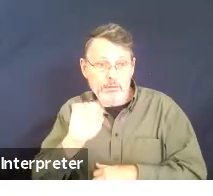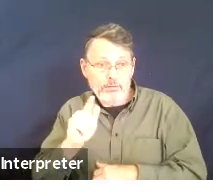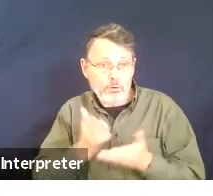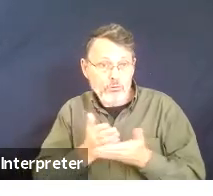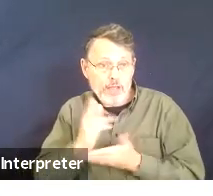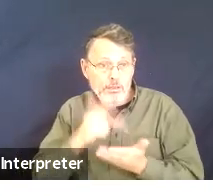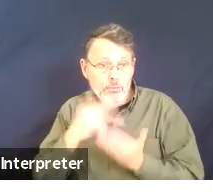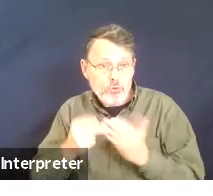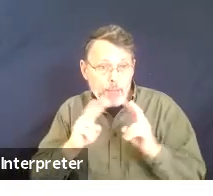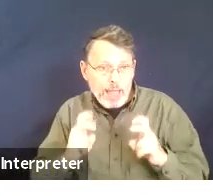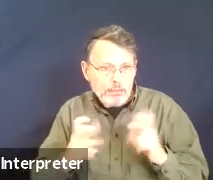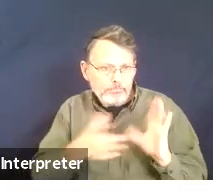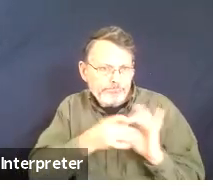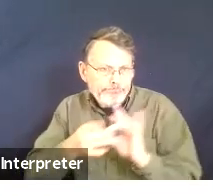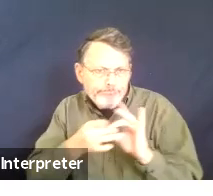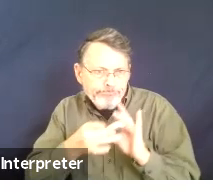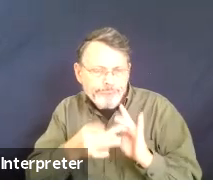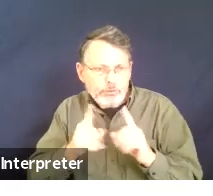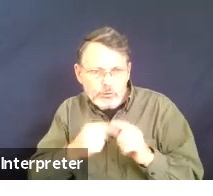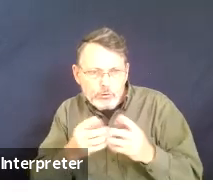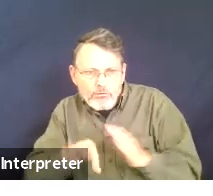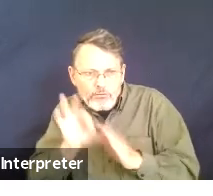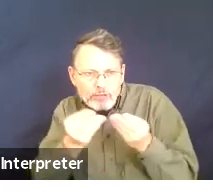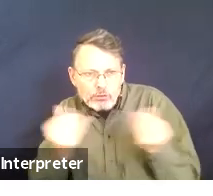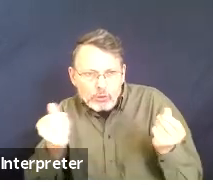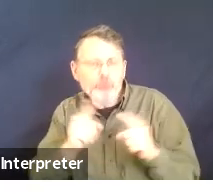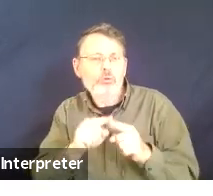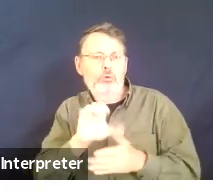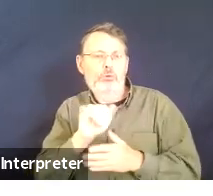and working to find solutions to civil rights cases during COVID,